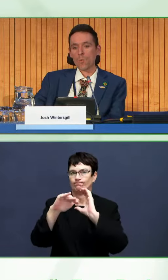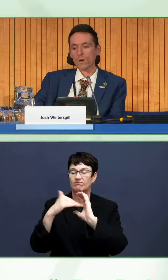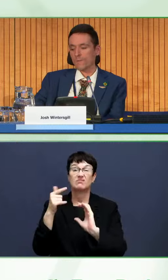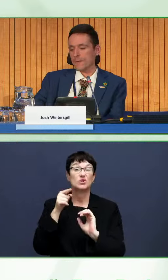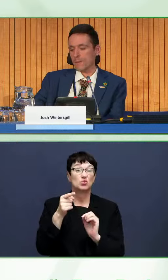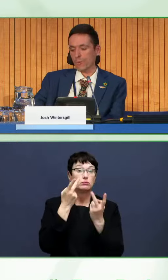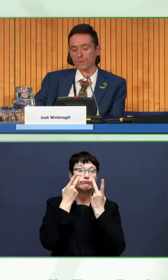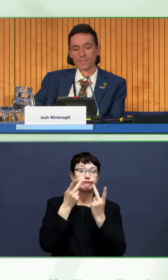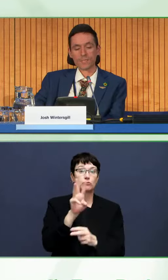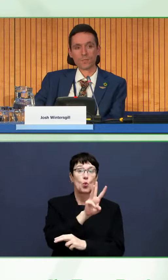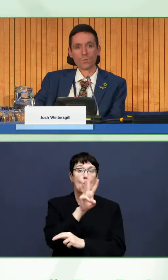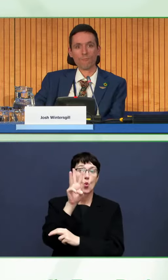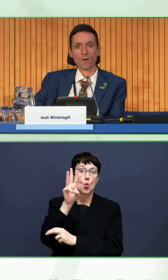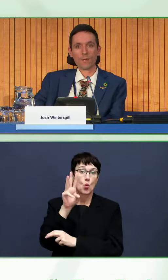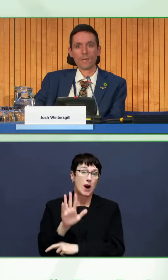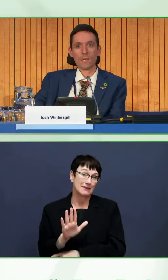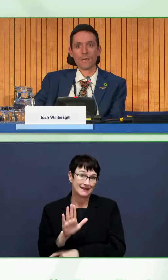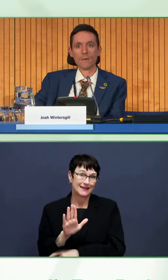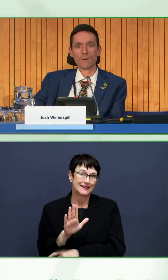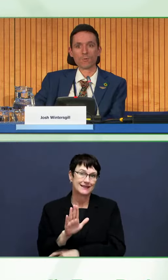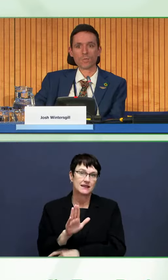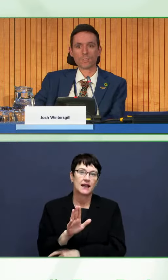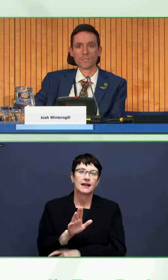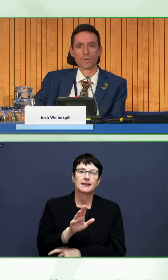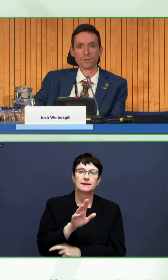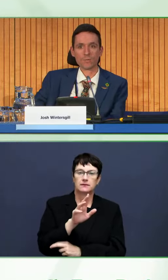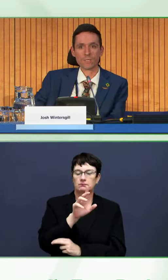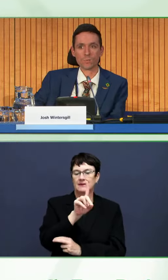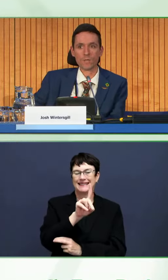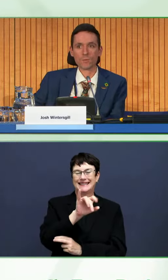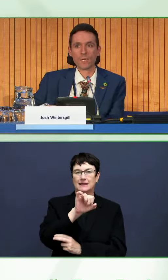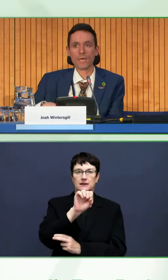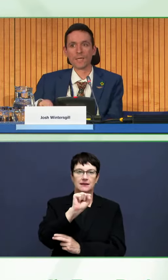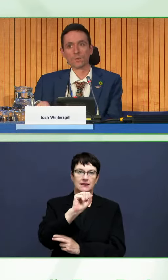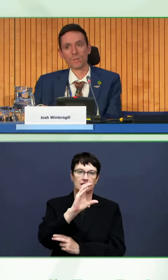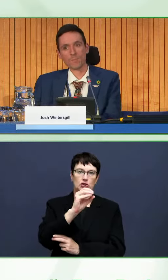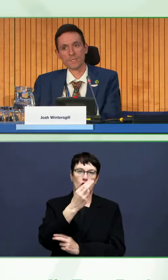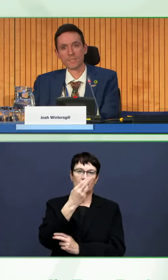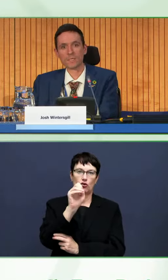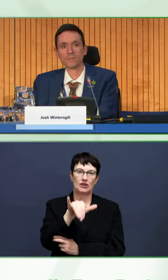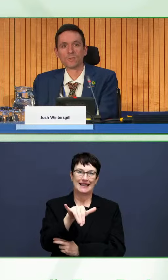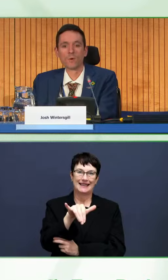One of the processes we run across our six countries is, we engage with businesses to